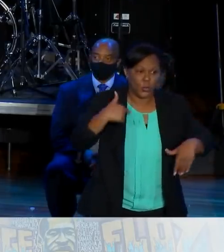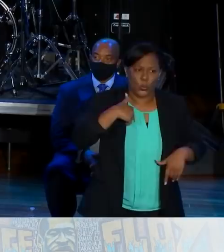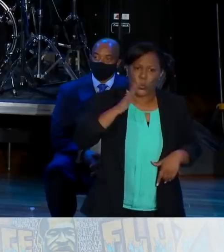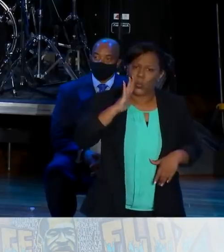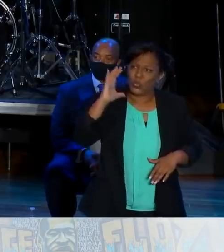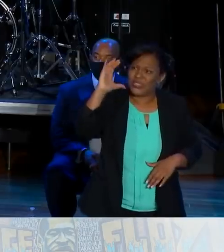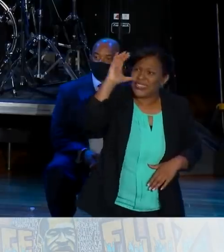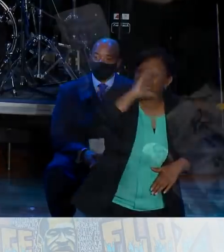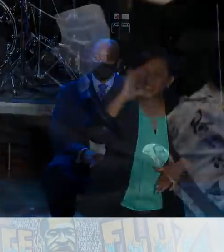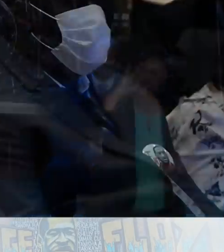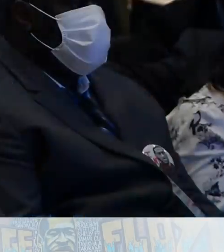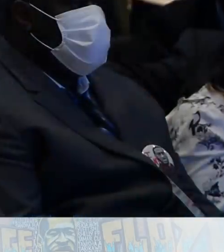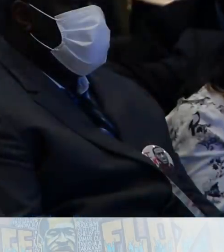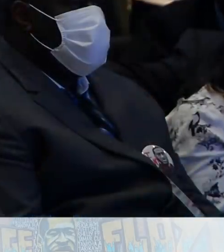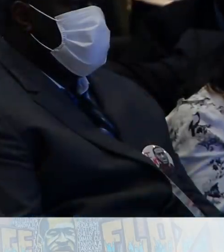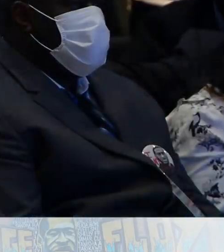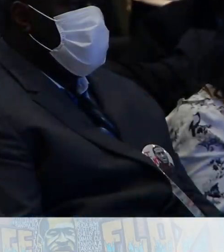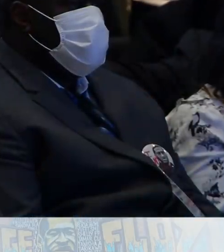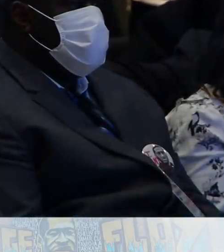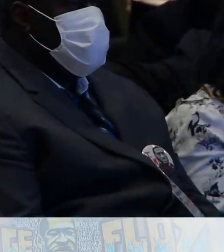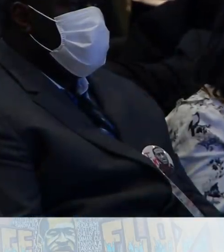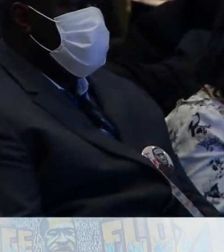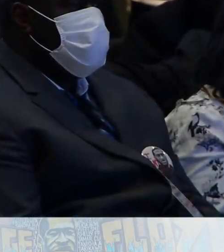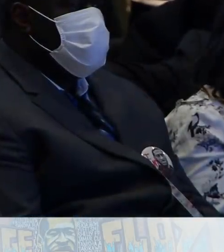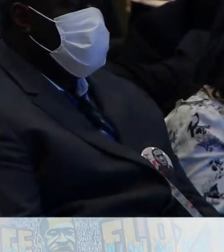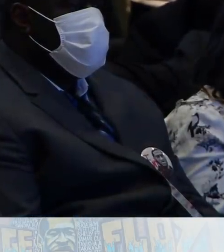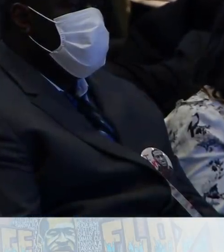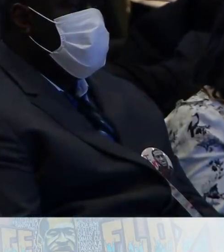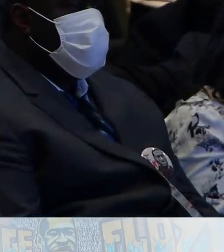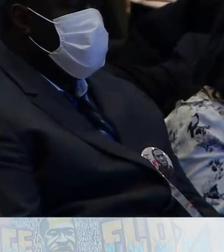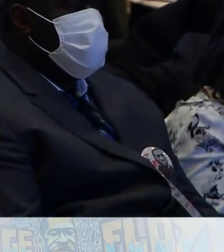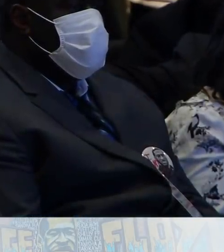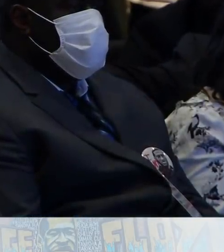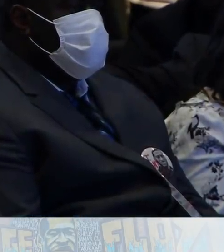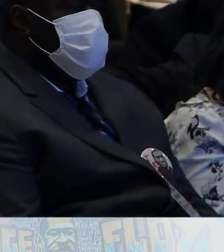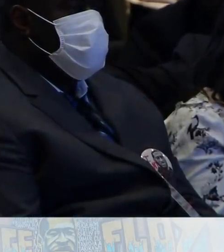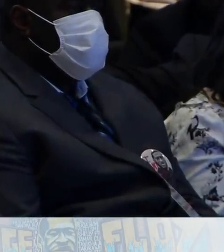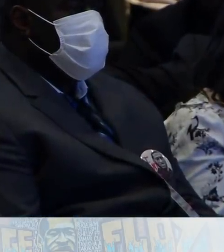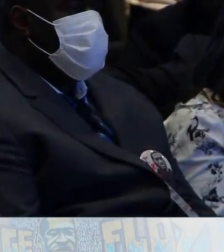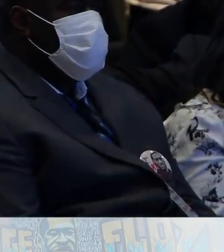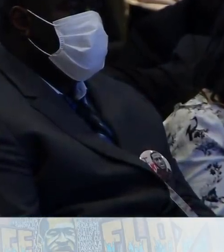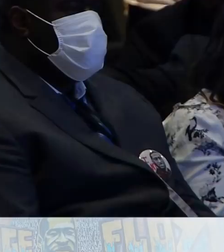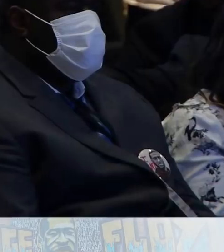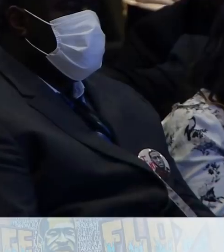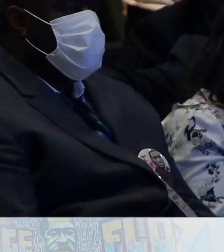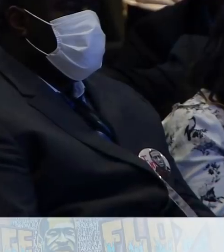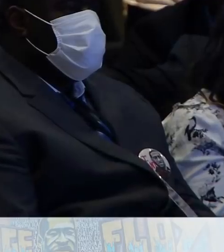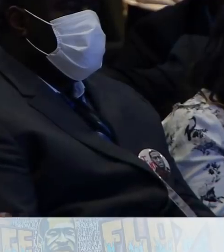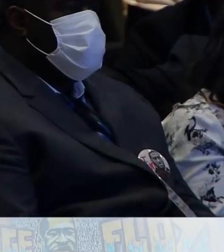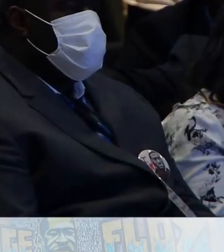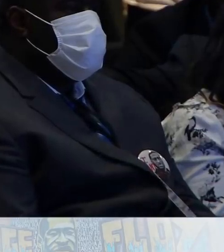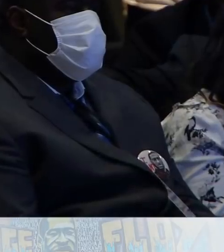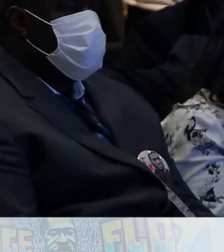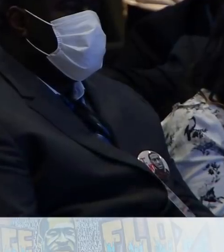WE WILL ALL UNITE IT AS A PEOPLE WHO ARE GOD'S CHILDREN,